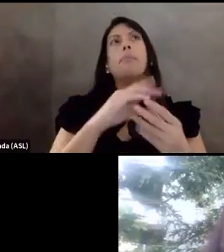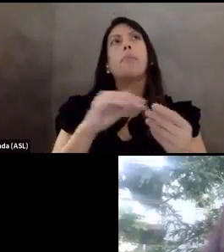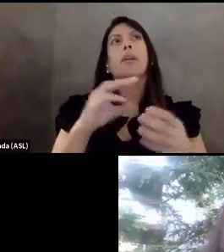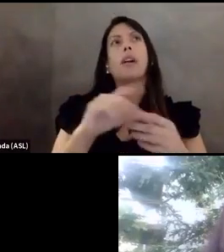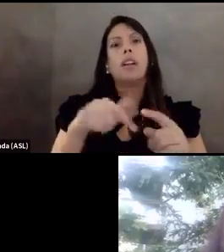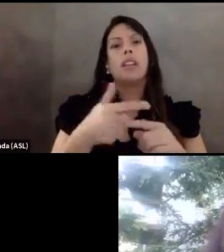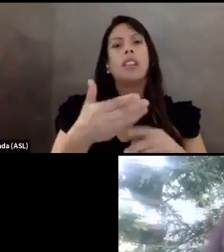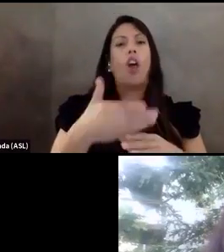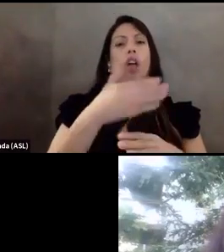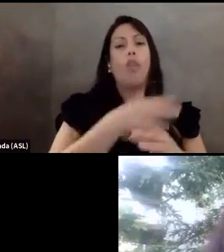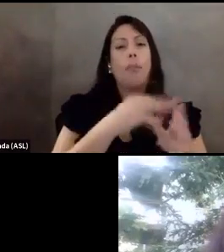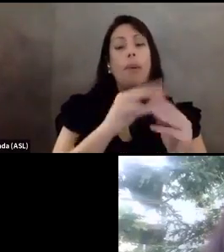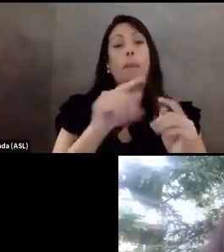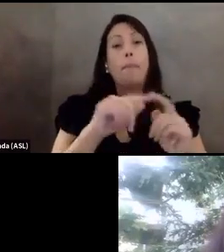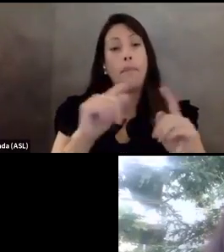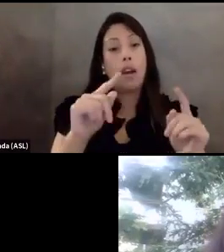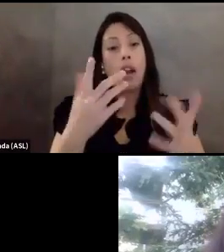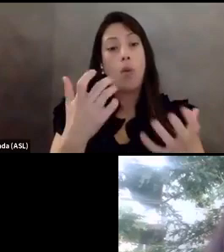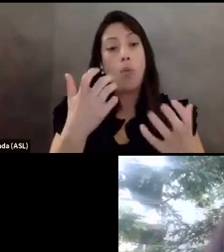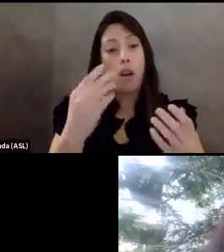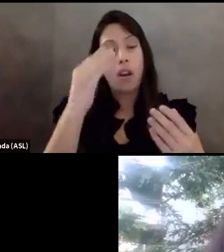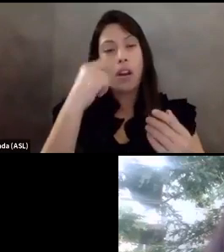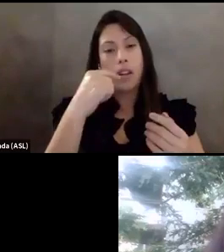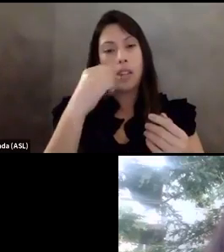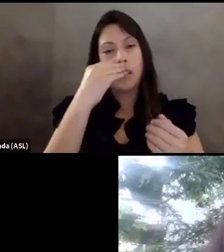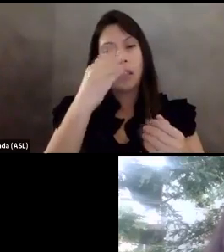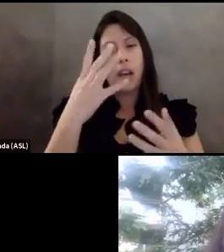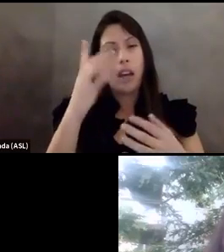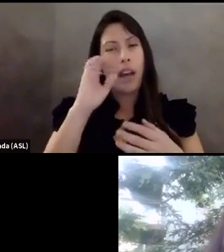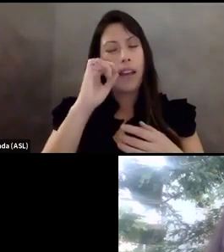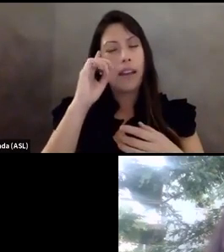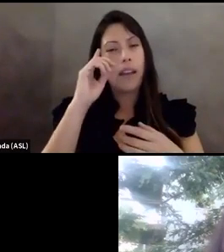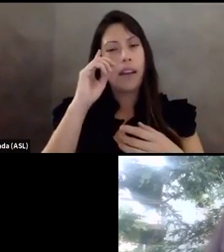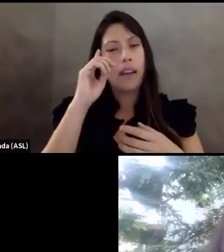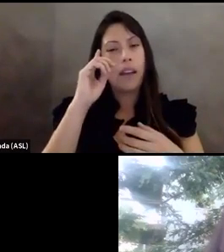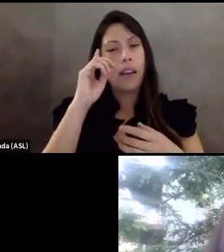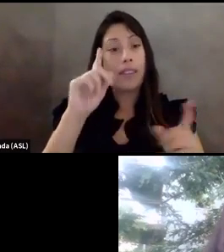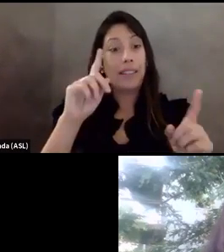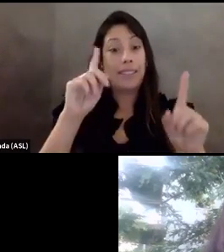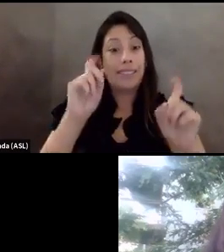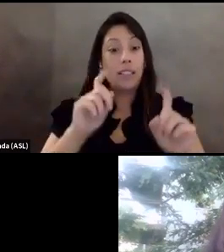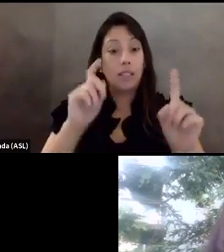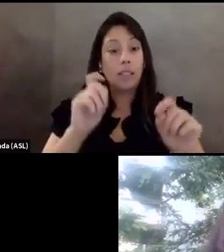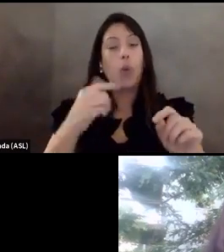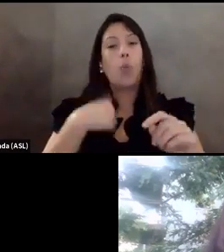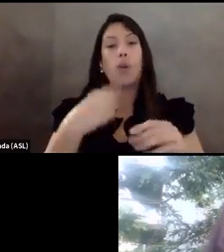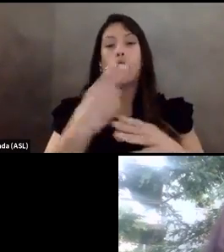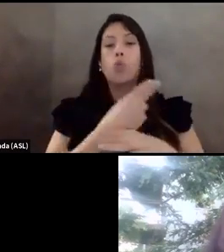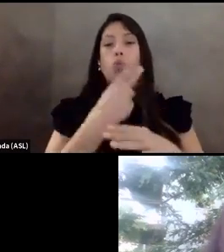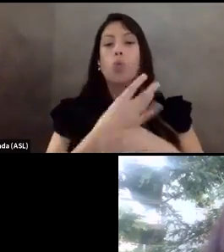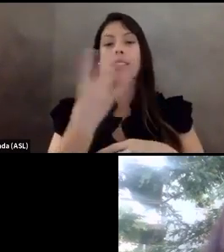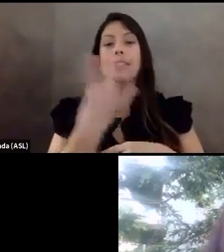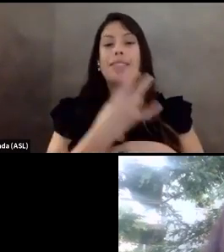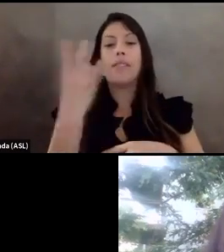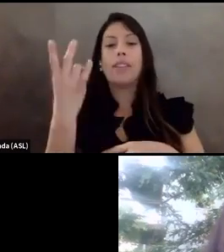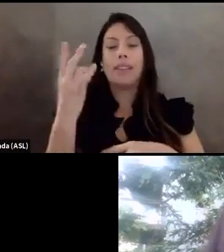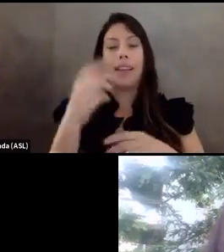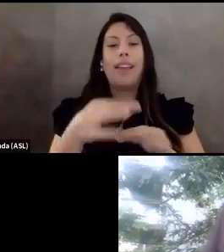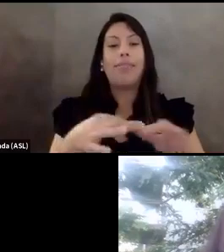I did. I wanted to note around the testing, as you were saying earlier, we used a seven day lag in looking at the metrics.